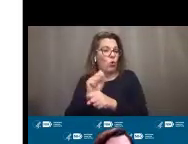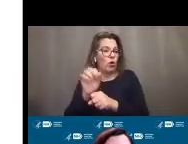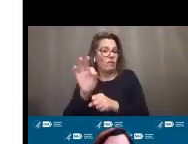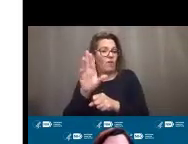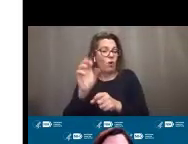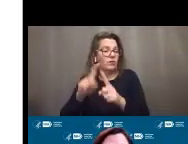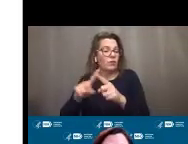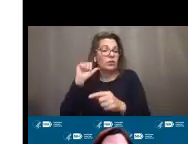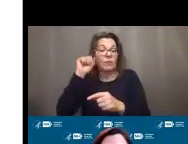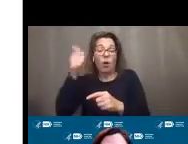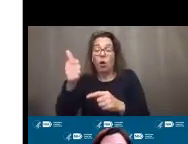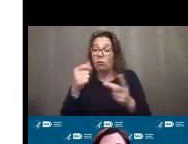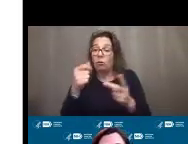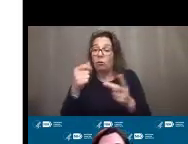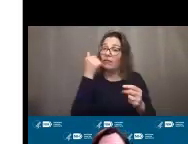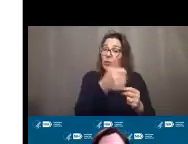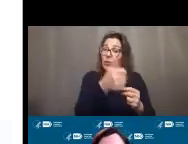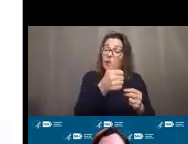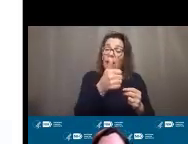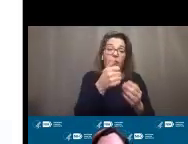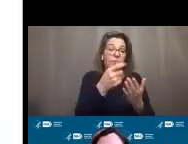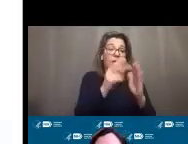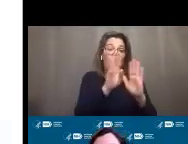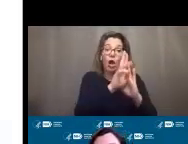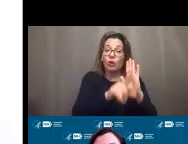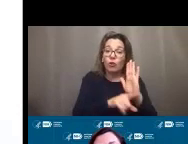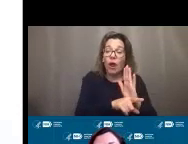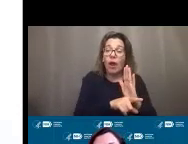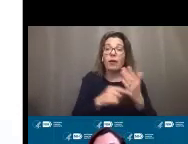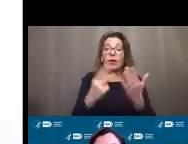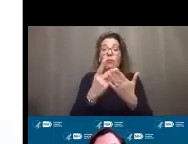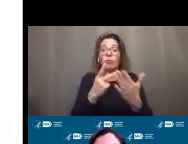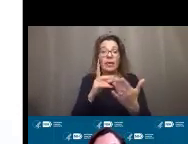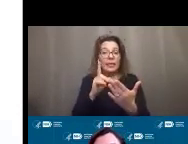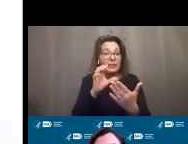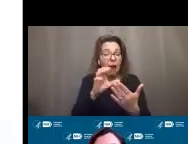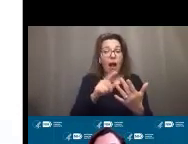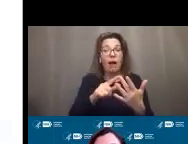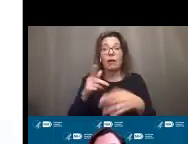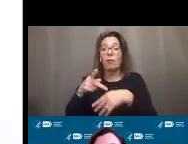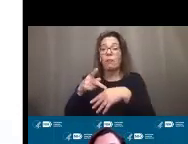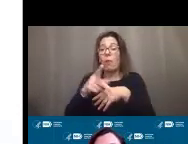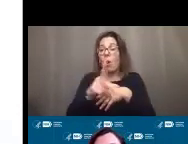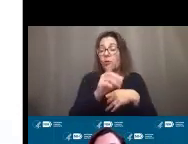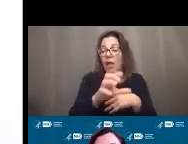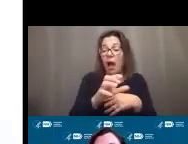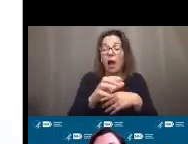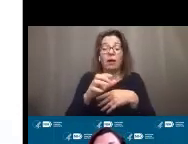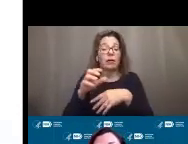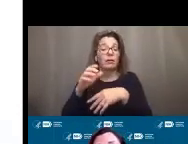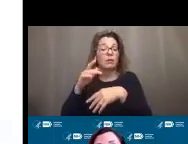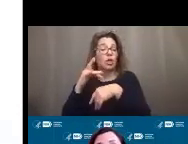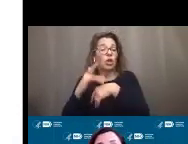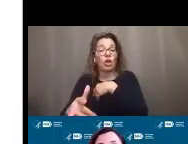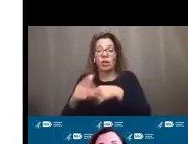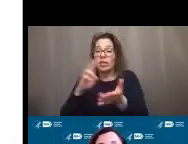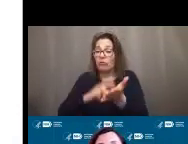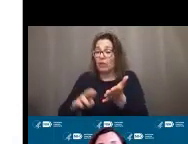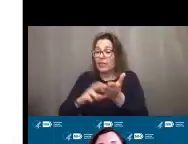our job is really to try to help you to try to mitigate and try to alleviate those challenges.